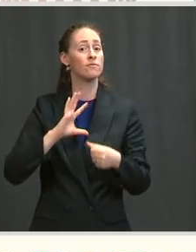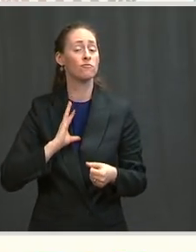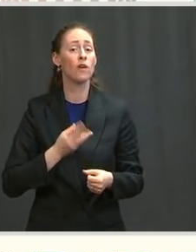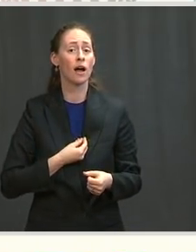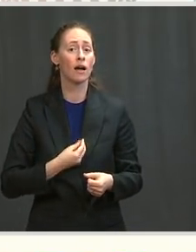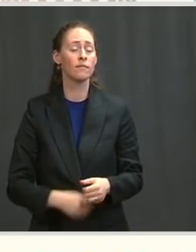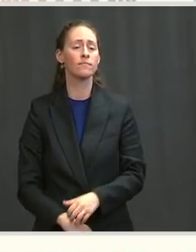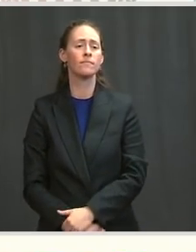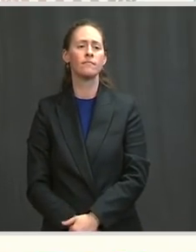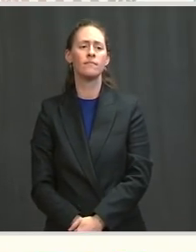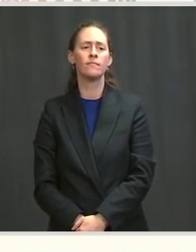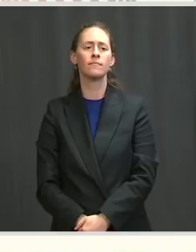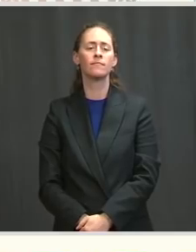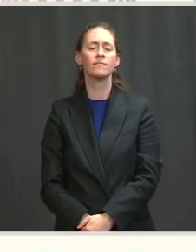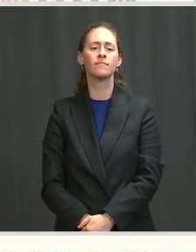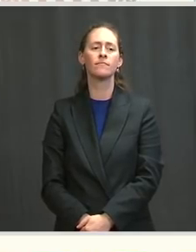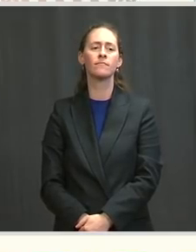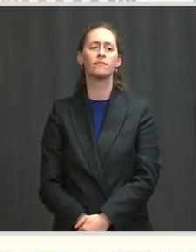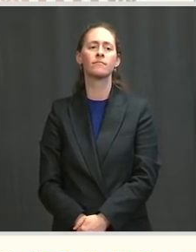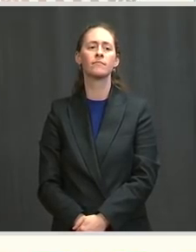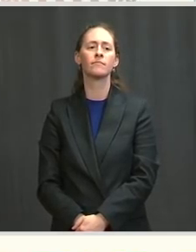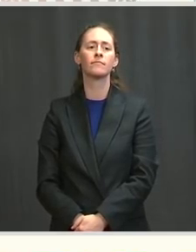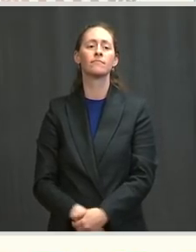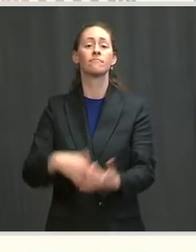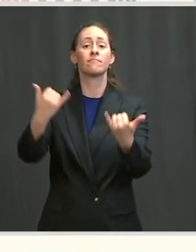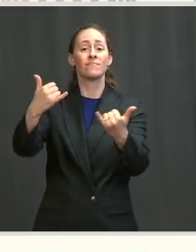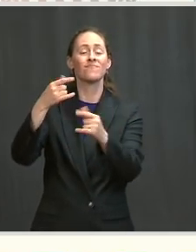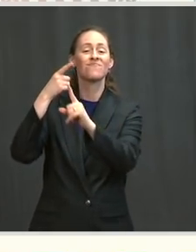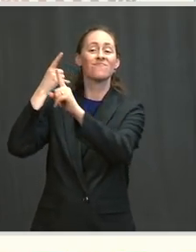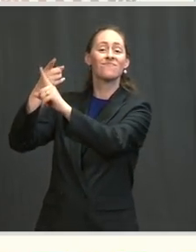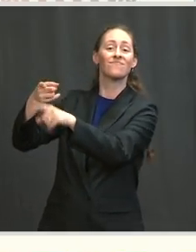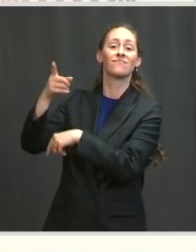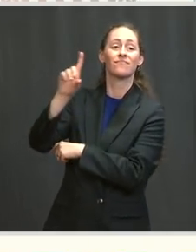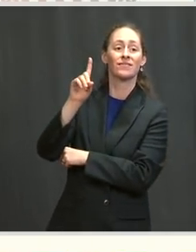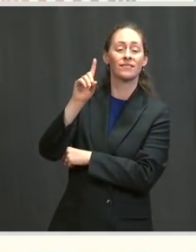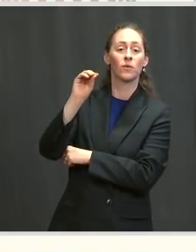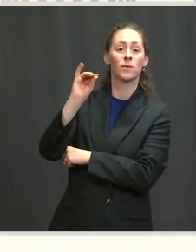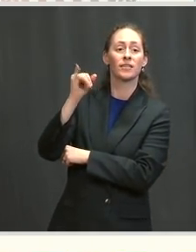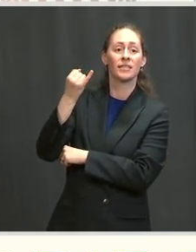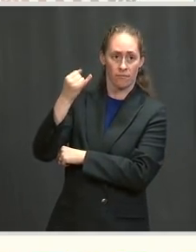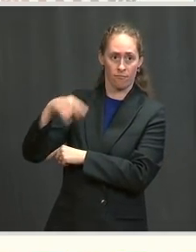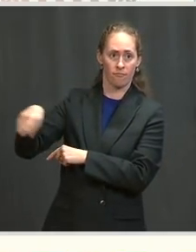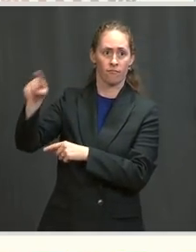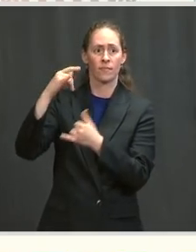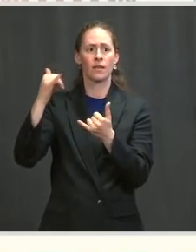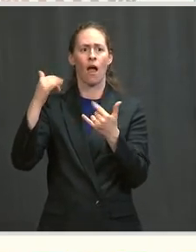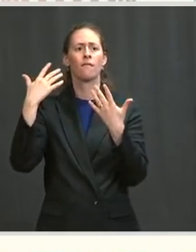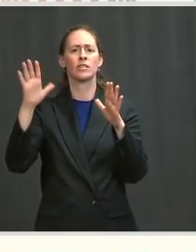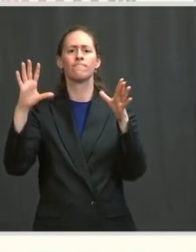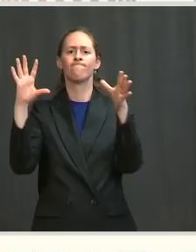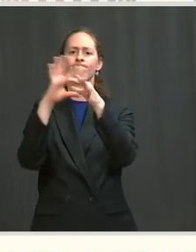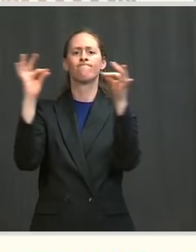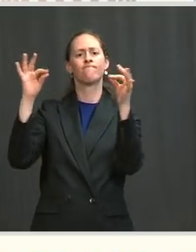And now, the Department of Justice has filed statements of interest in cases challenging two of these --